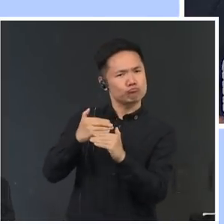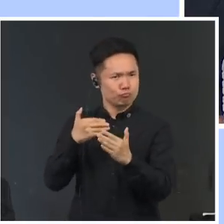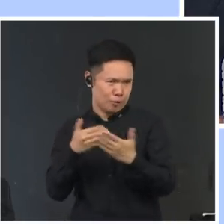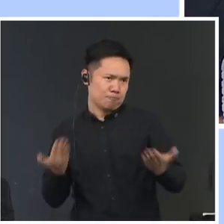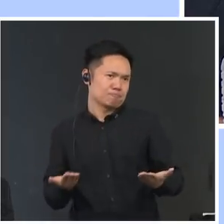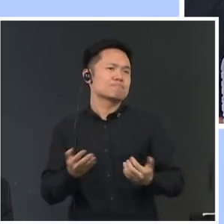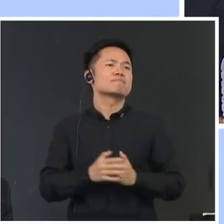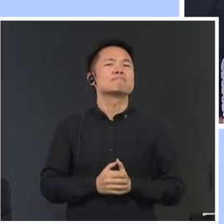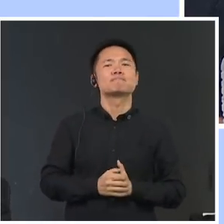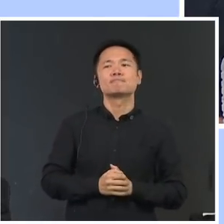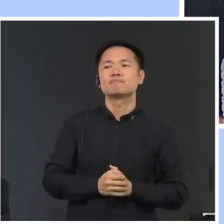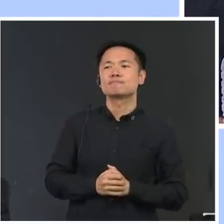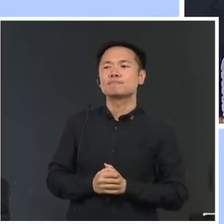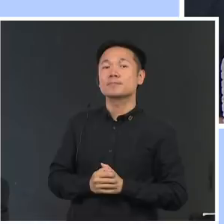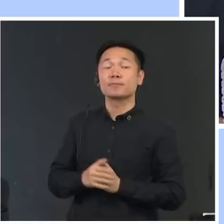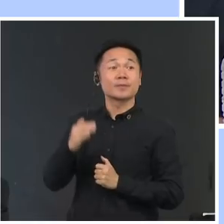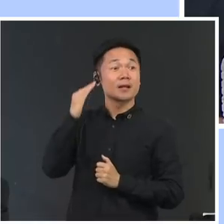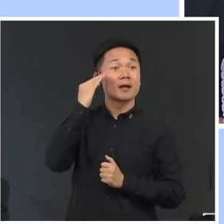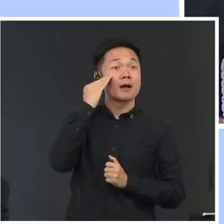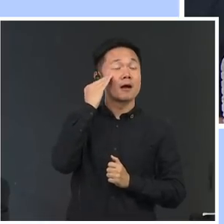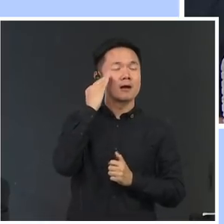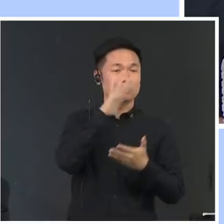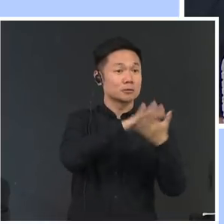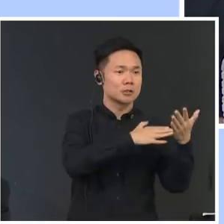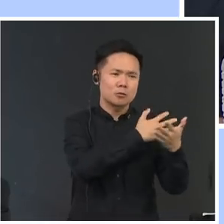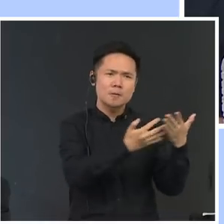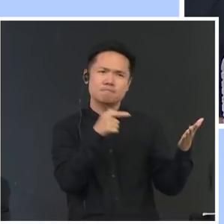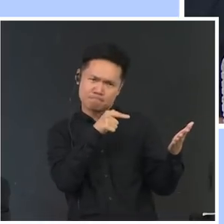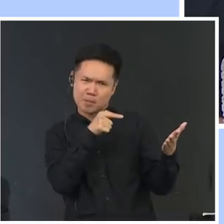They couldn't understand the importance of sign language. We use sign language.